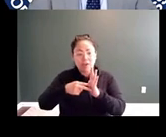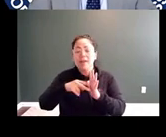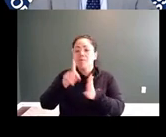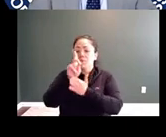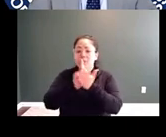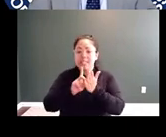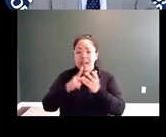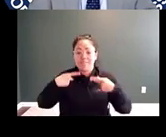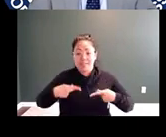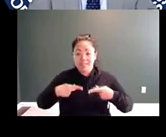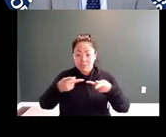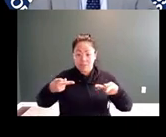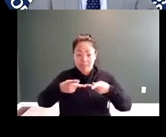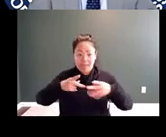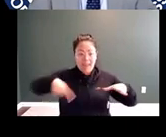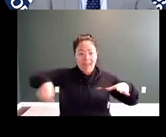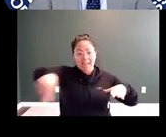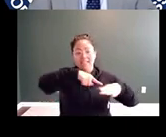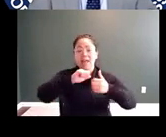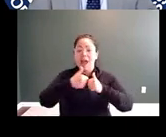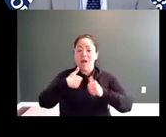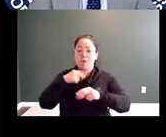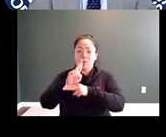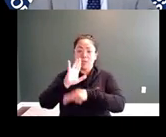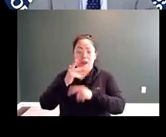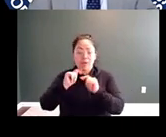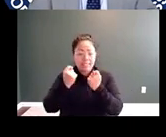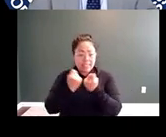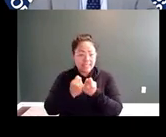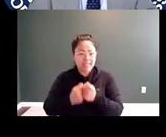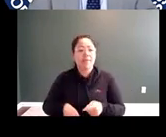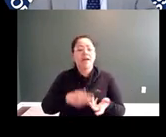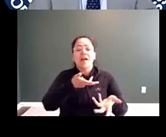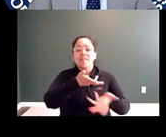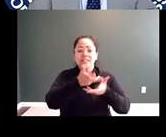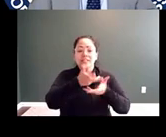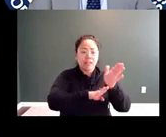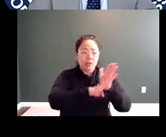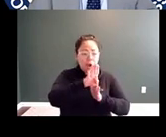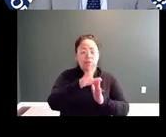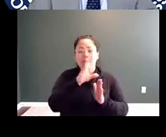and how we use our time, facilitating whole person growth, and then also demonstrating vulnerability.